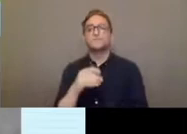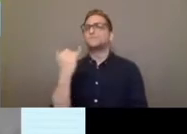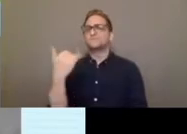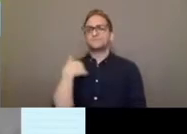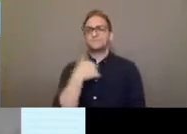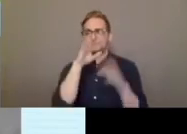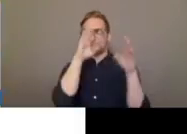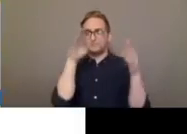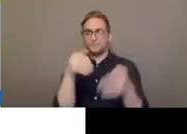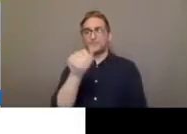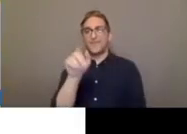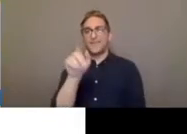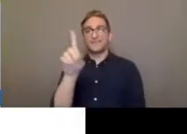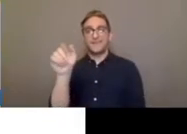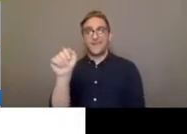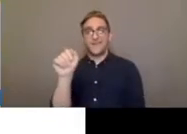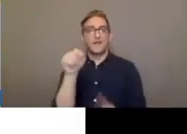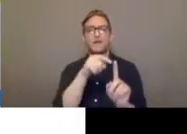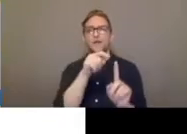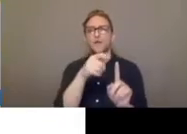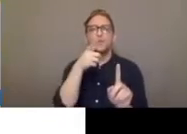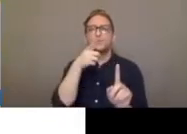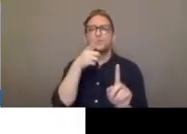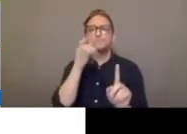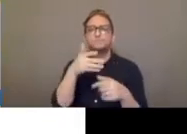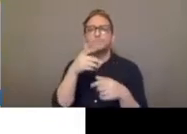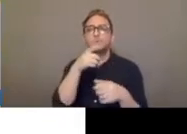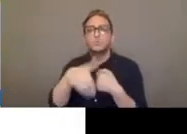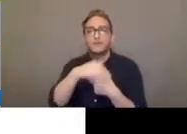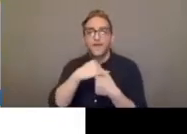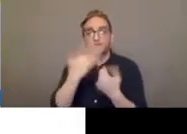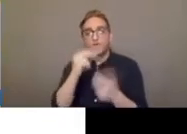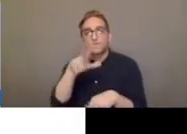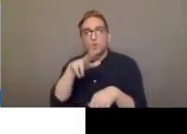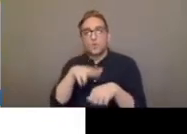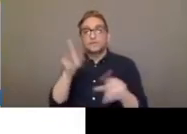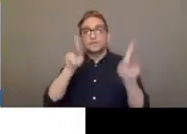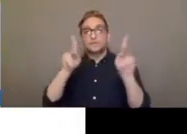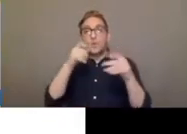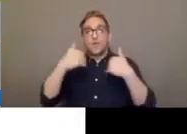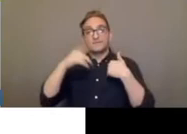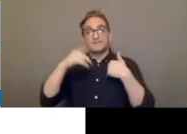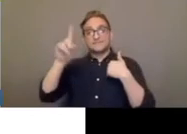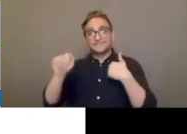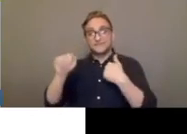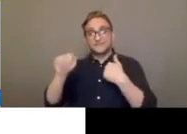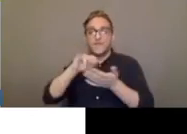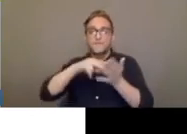of course, an individual with a disable. It means a fiscal or mental impairment that